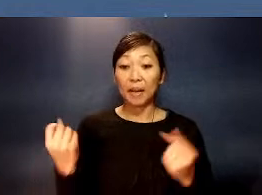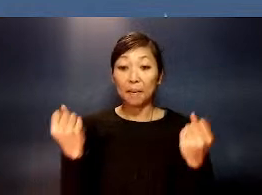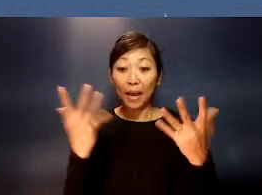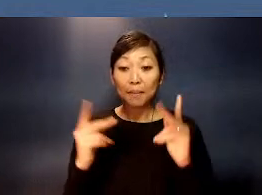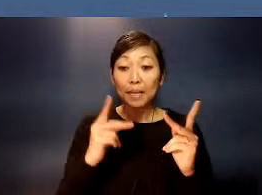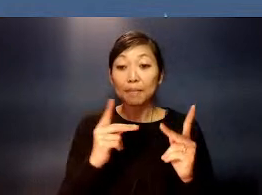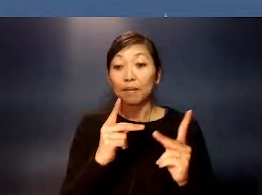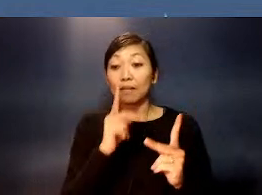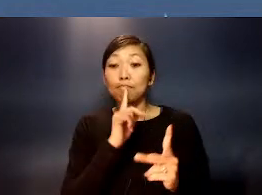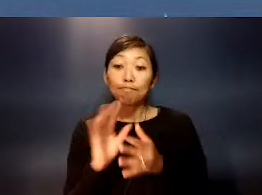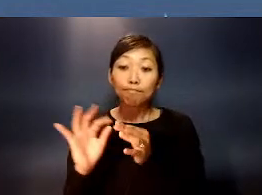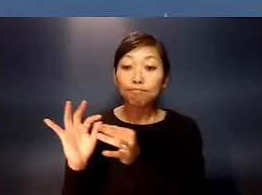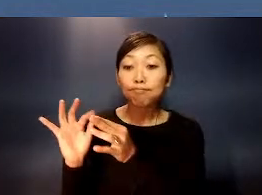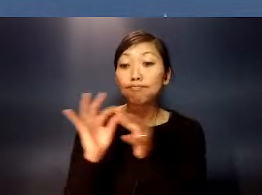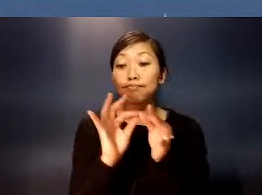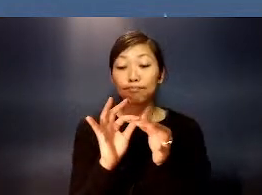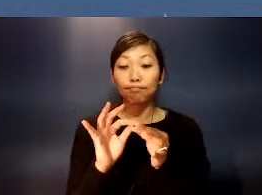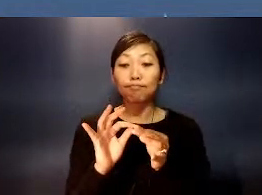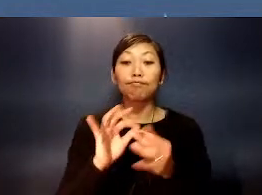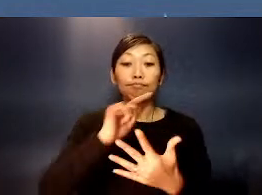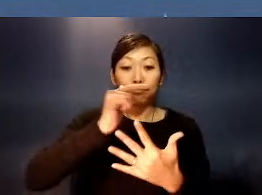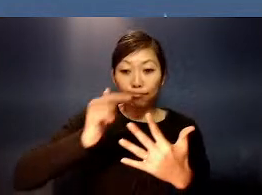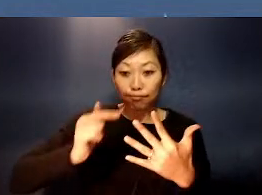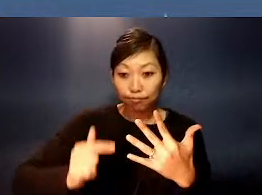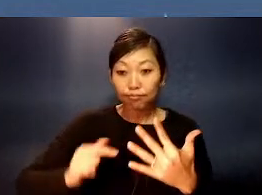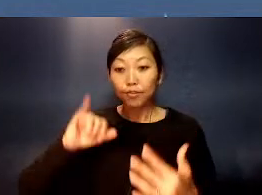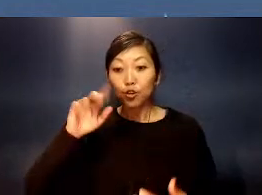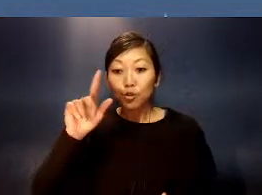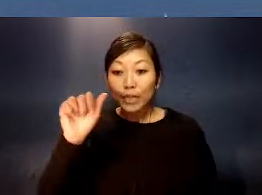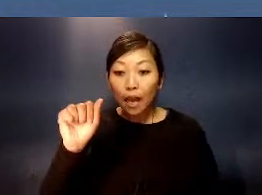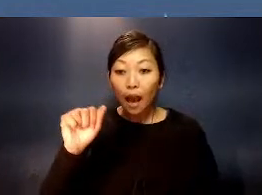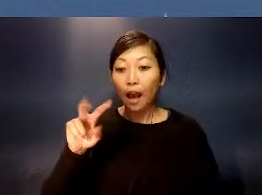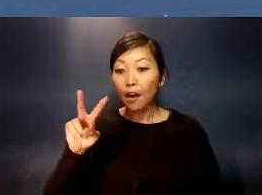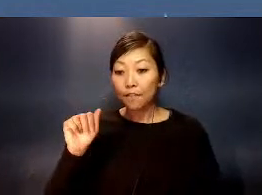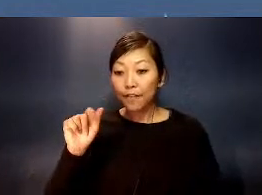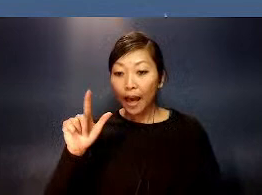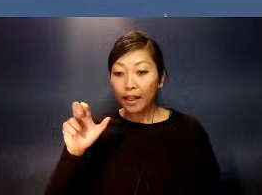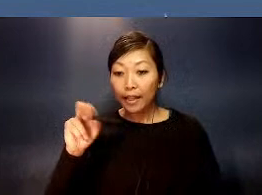CITY COUNCIL TO REJECT THE MAYOR'S BUDGET , TO NOT